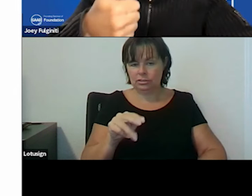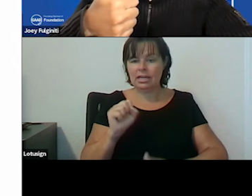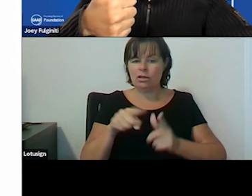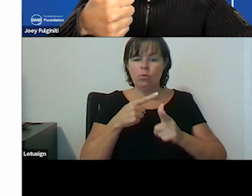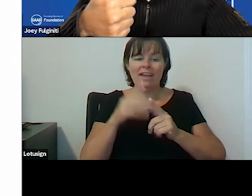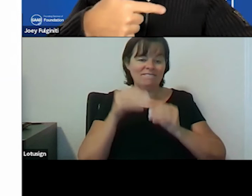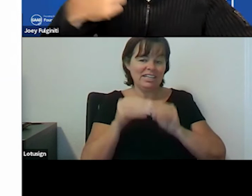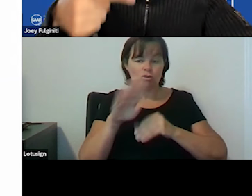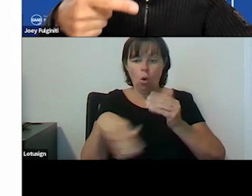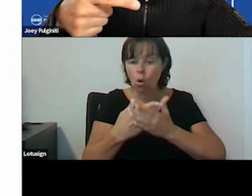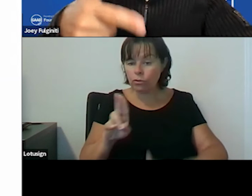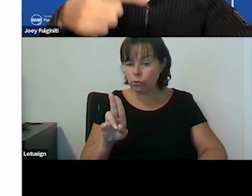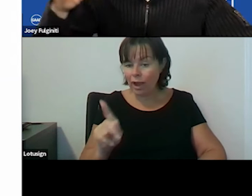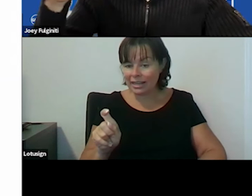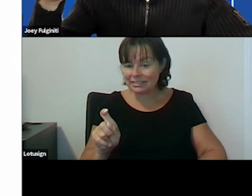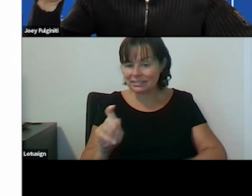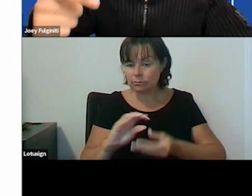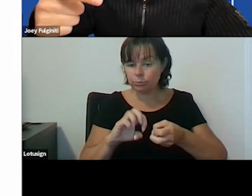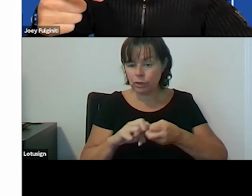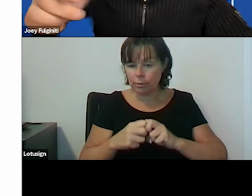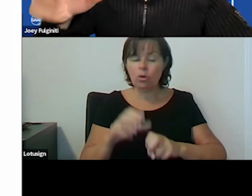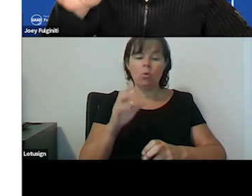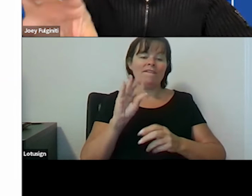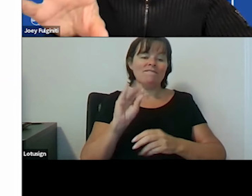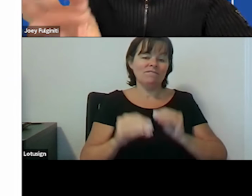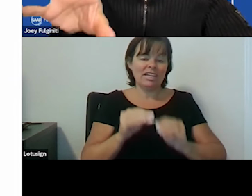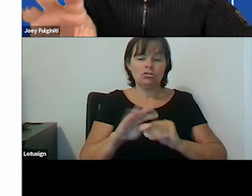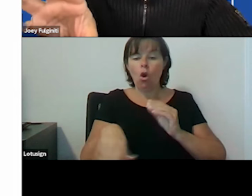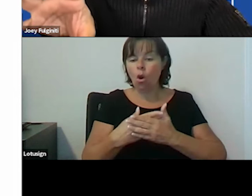problems and we fixed all the accessibility problems now this is at the component level